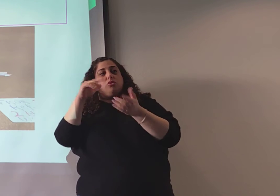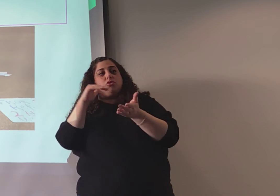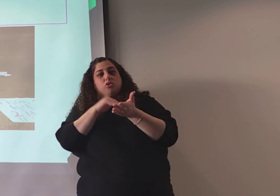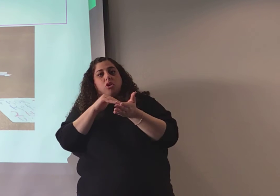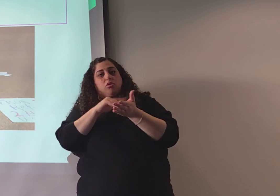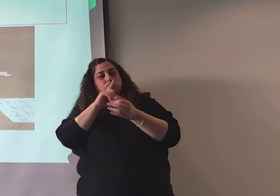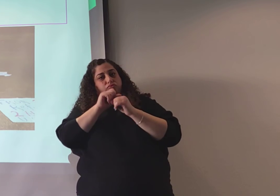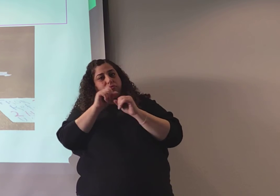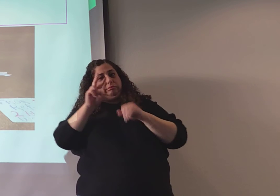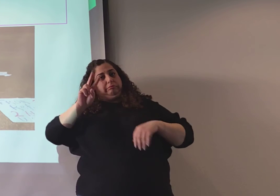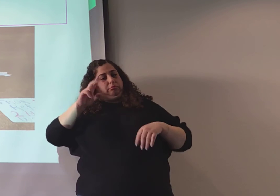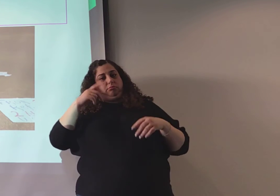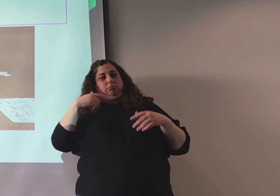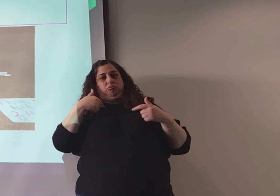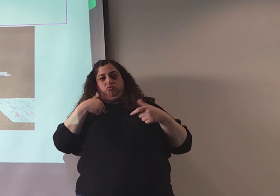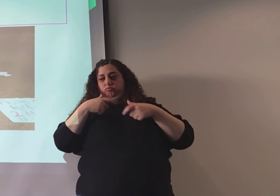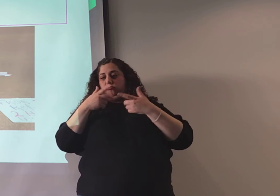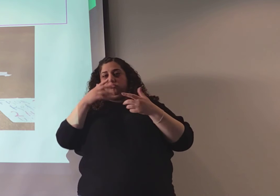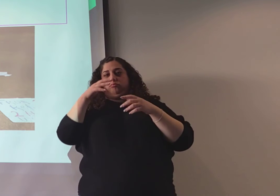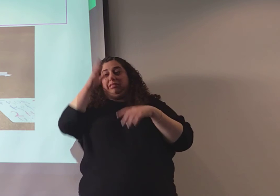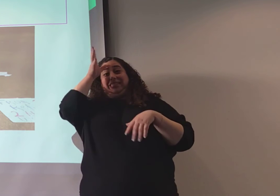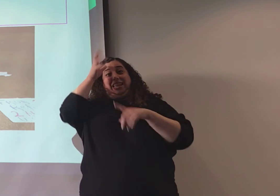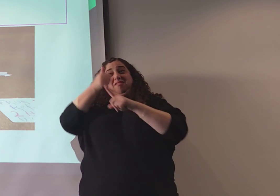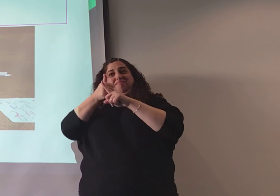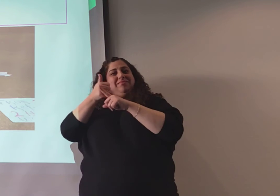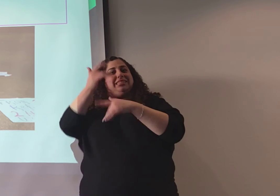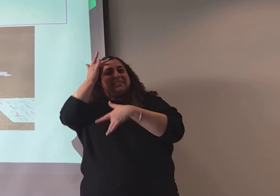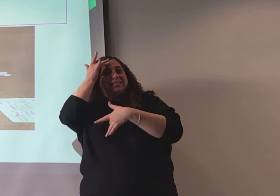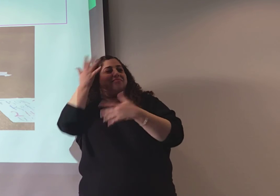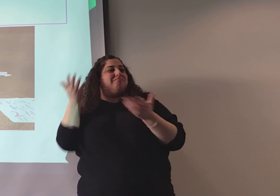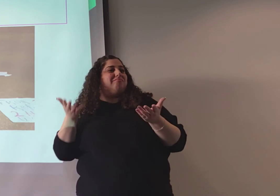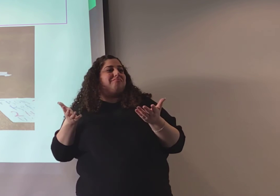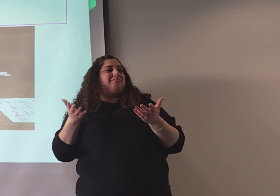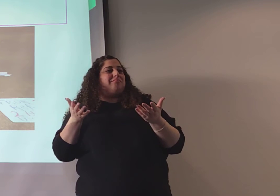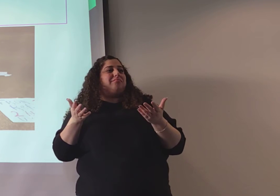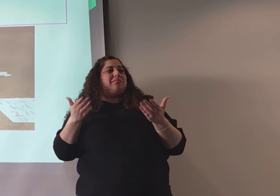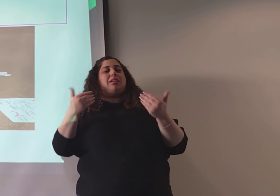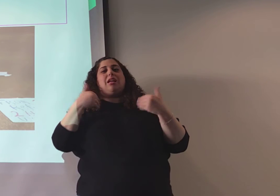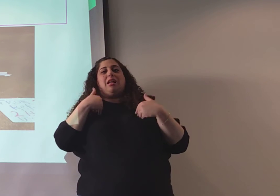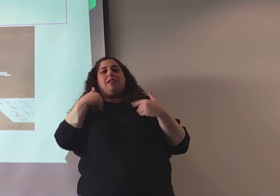Do you do work with housing, finding housing? No?